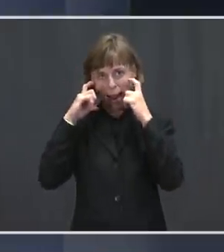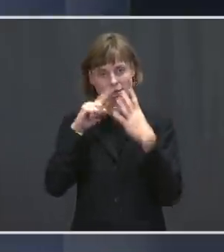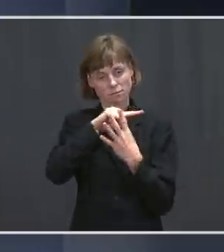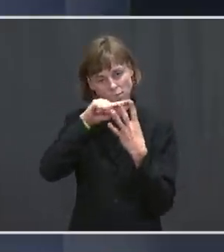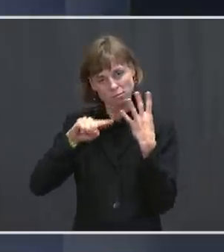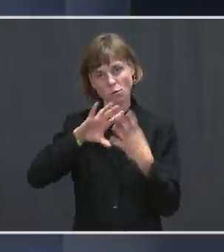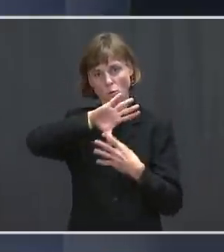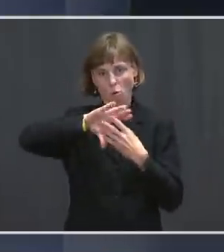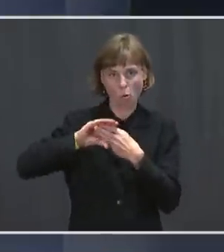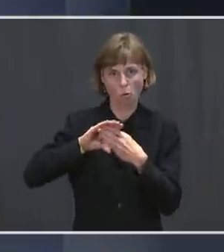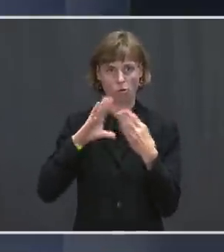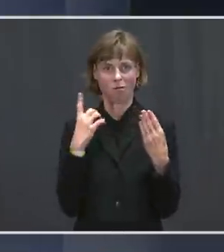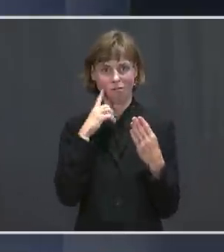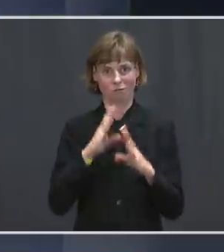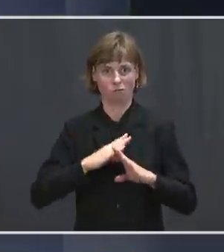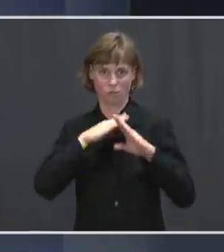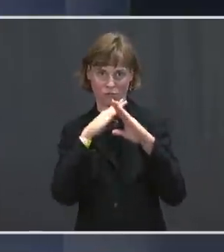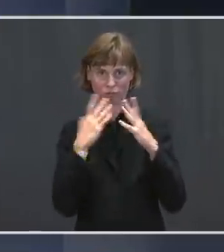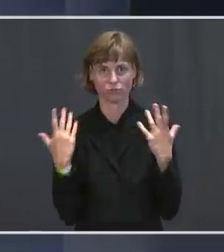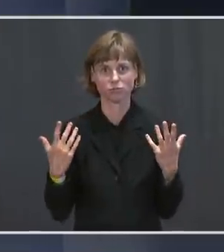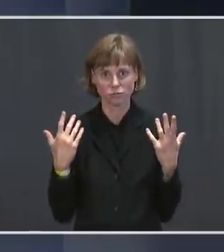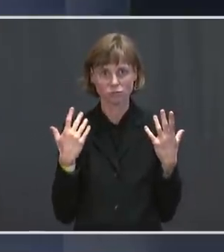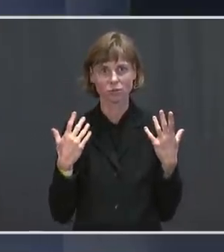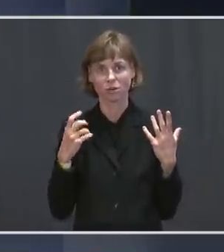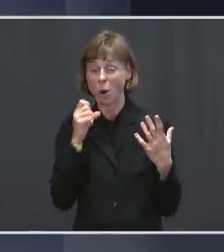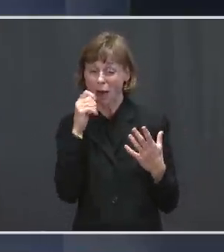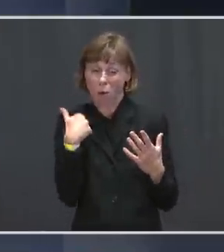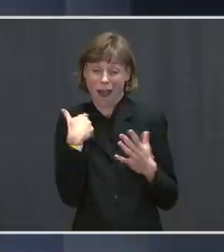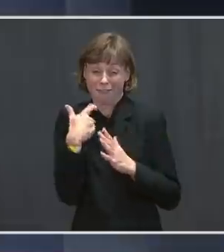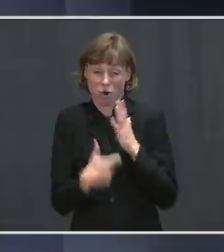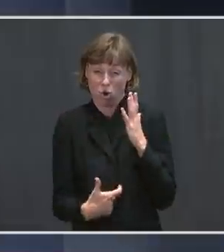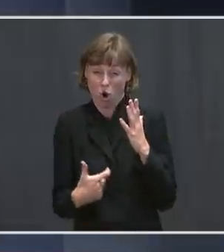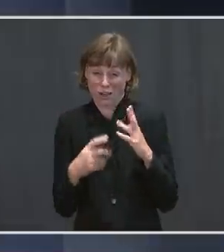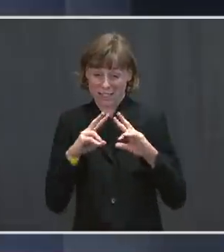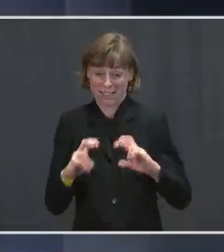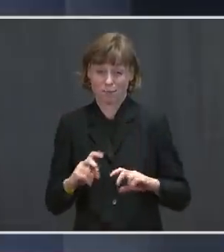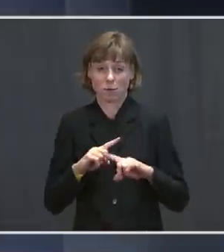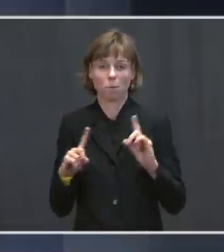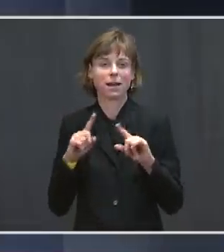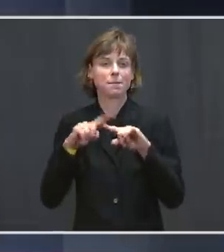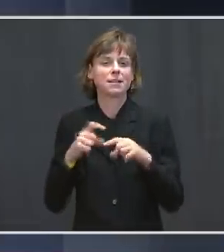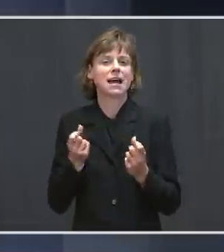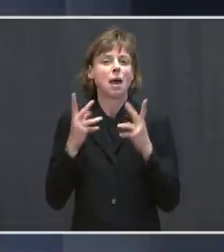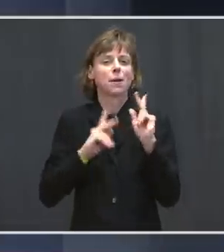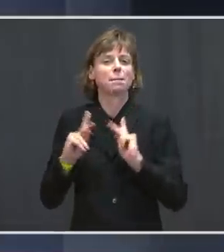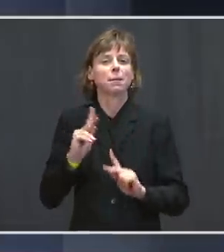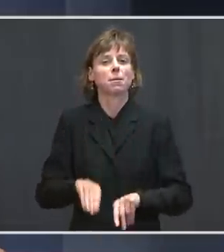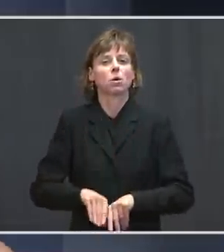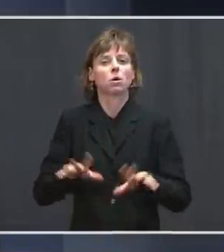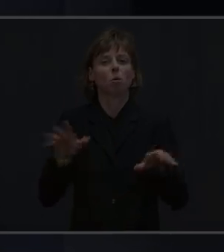I don't have a cost assessment. Obviously, it would depend on how many people would be sent the mask. Thank you everyone.